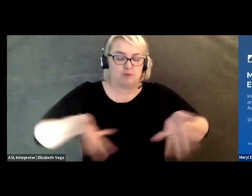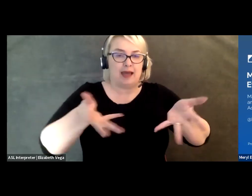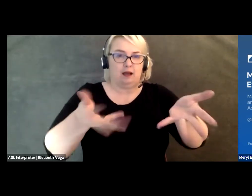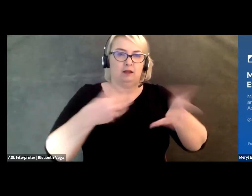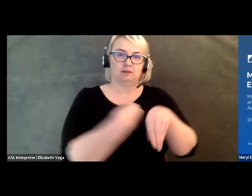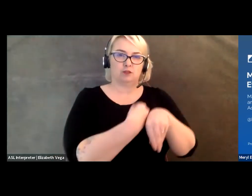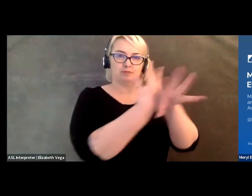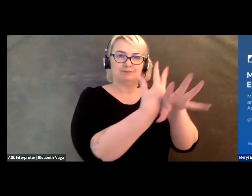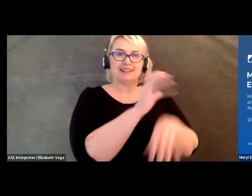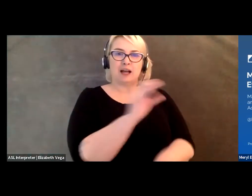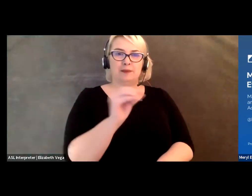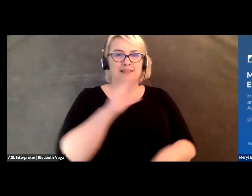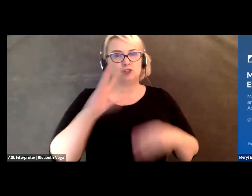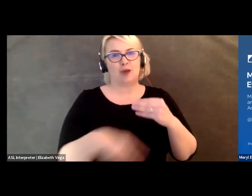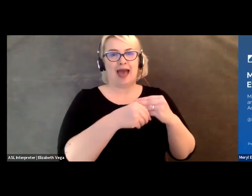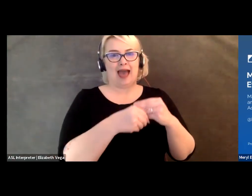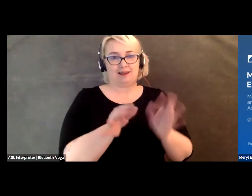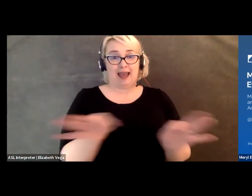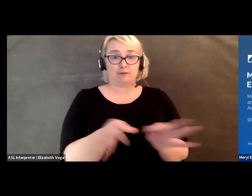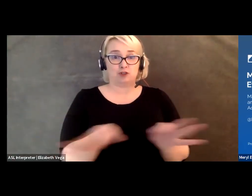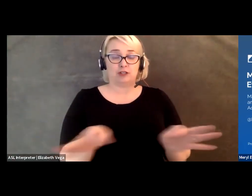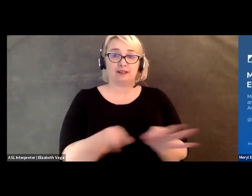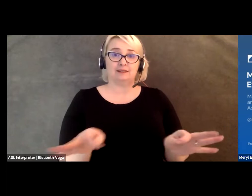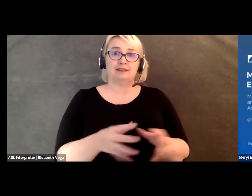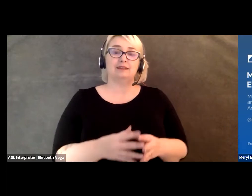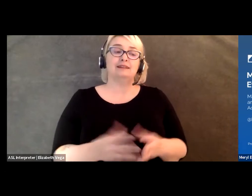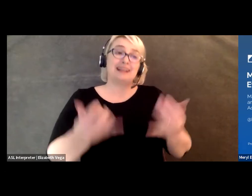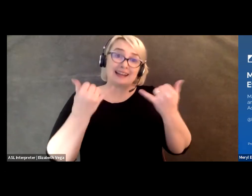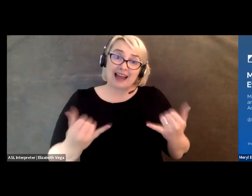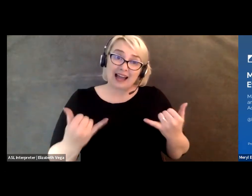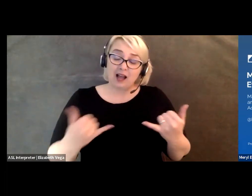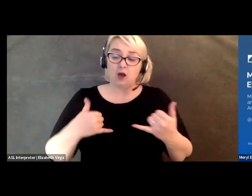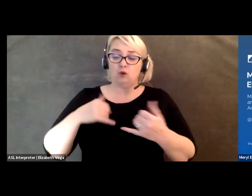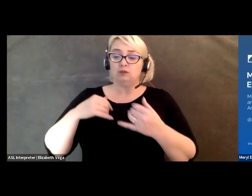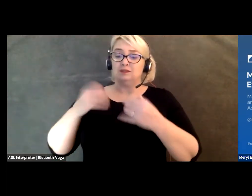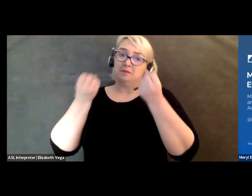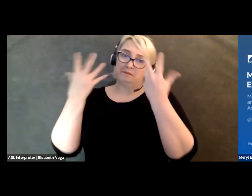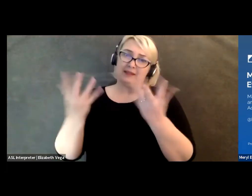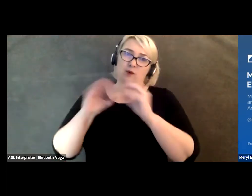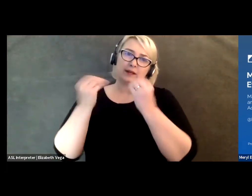Now, this whole organization started captioning the videos. That has not changed much.